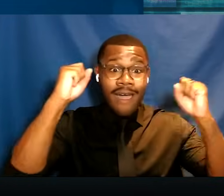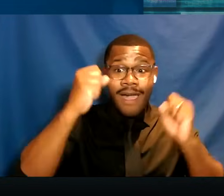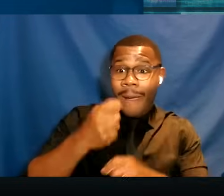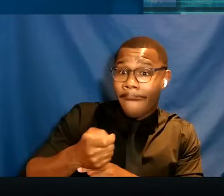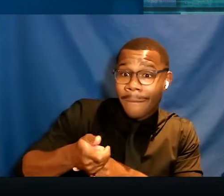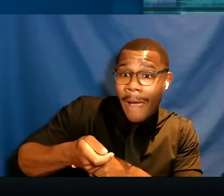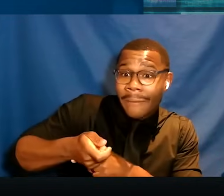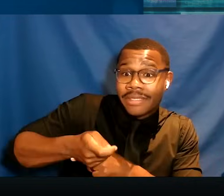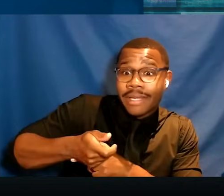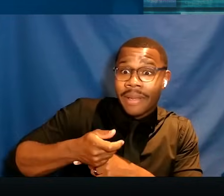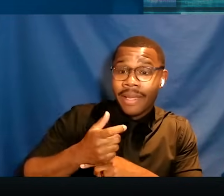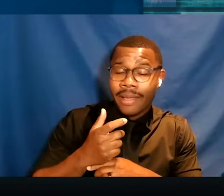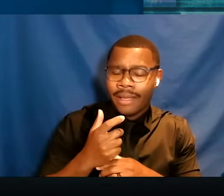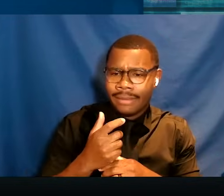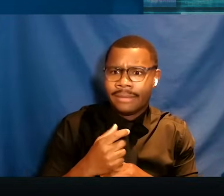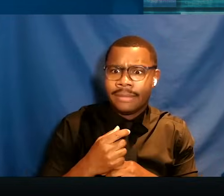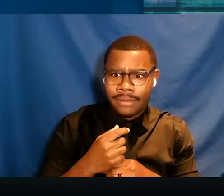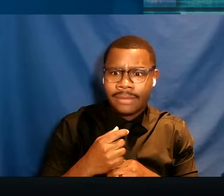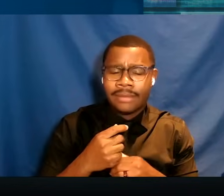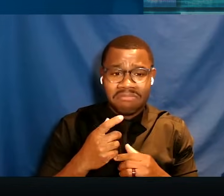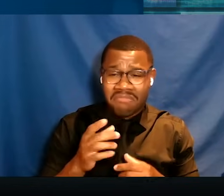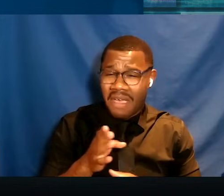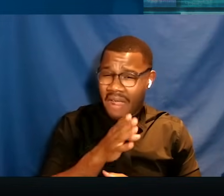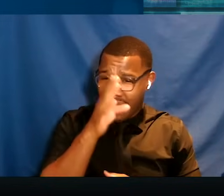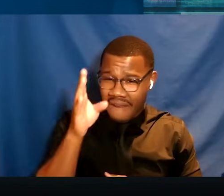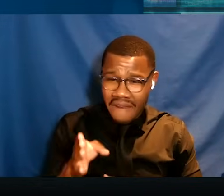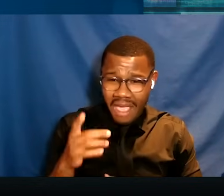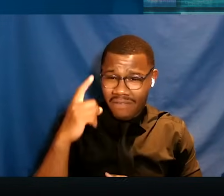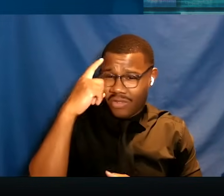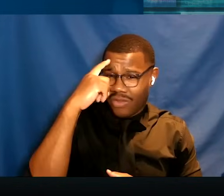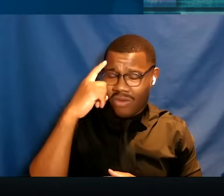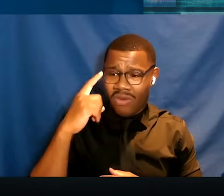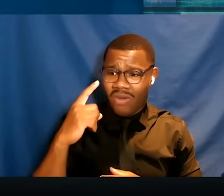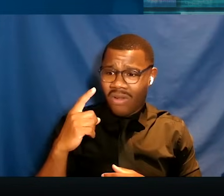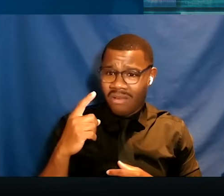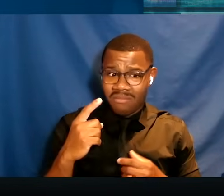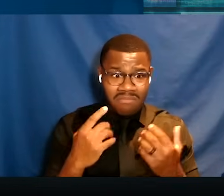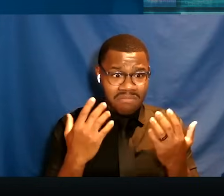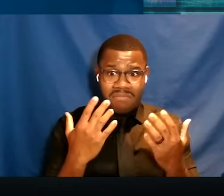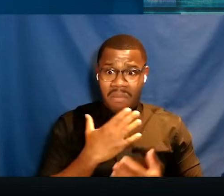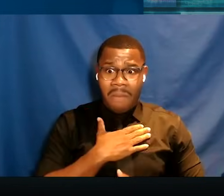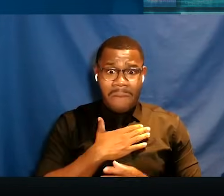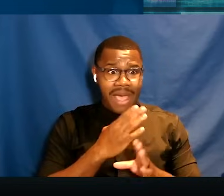I never thought, honestly, I would live to see the day in my career at SAG-AFTRA